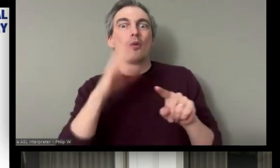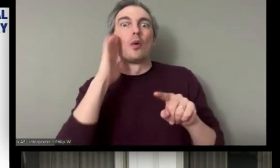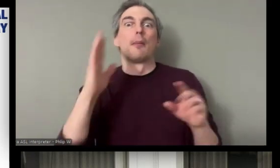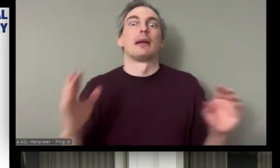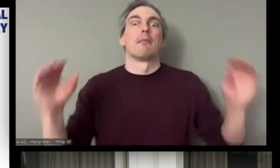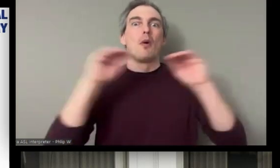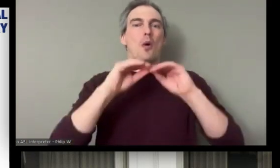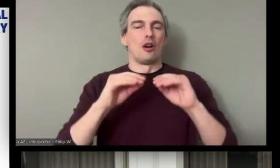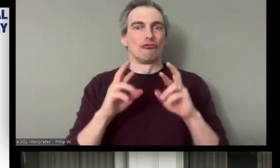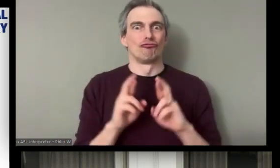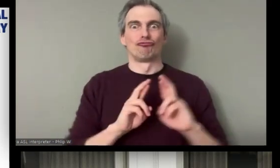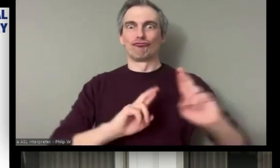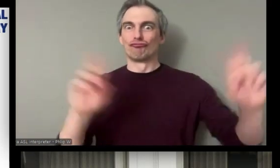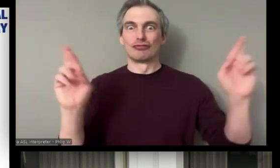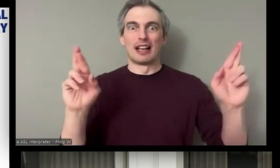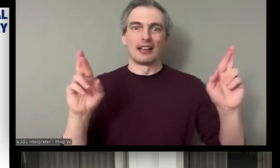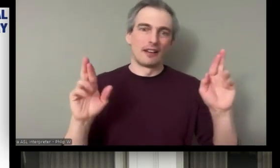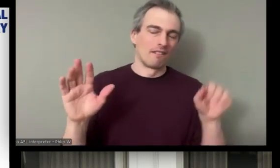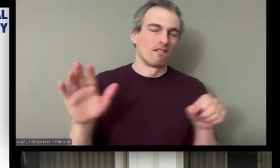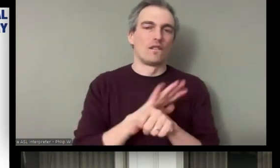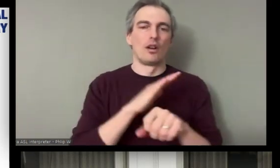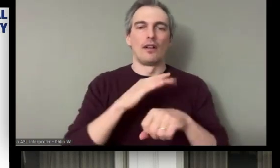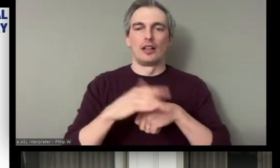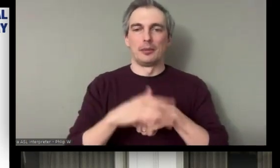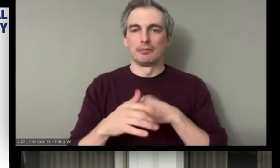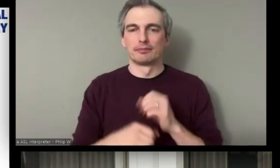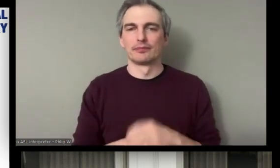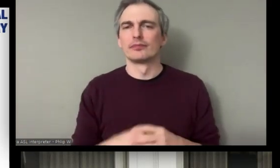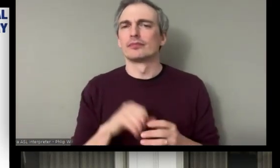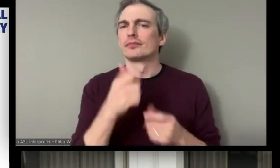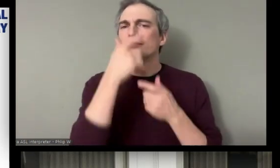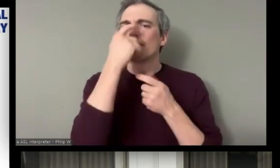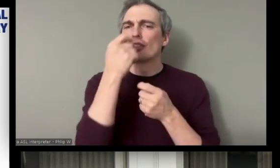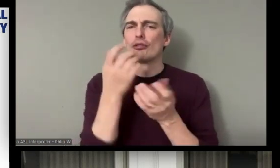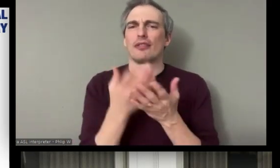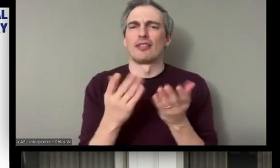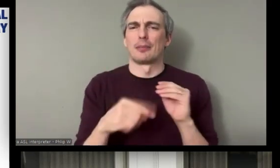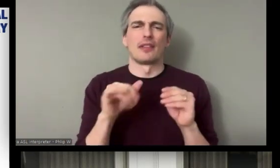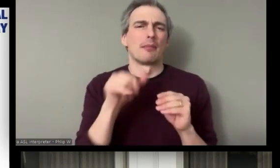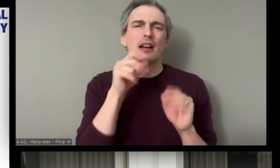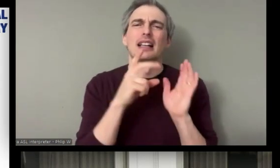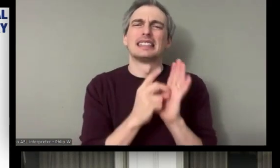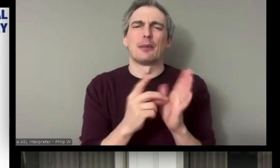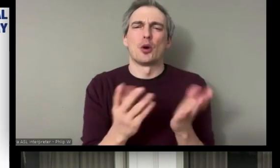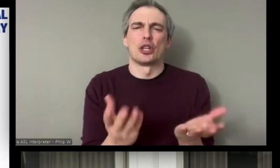One thing interesting about that -- I mean, the design pattern -- I'm not gonna demo it here. But it really uses the hand controller.